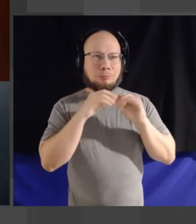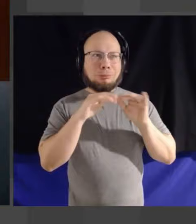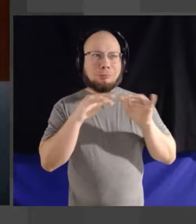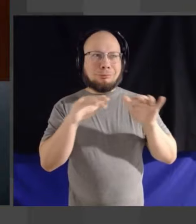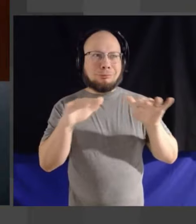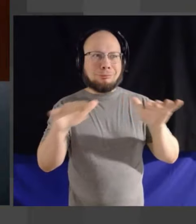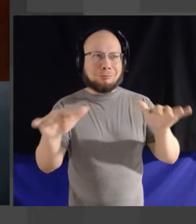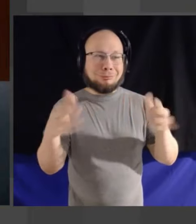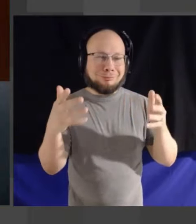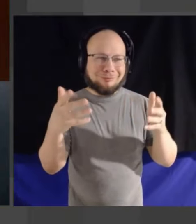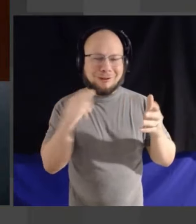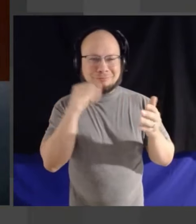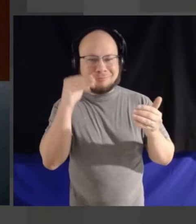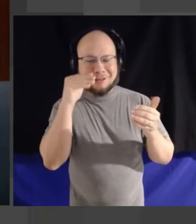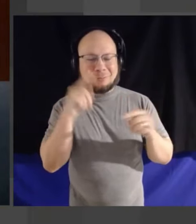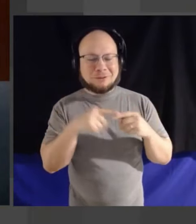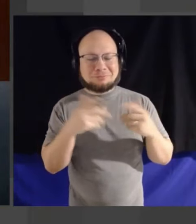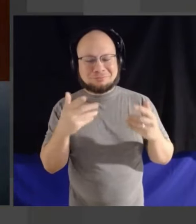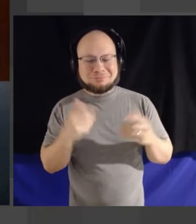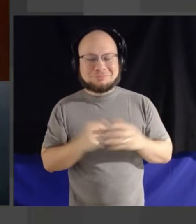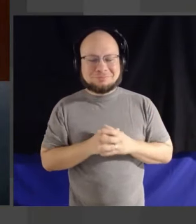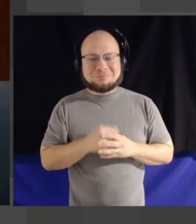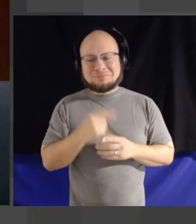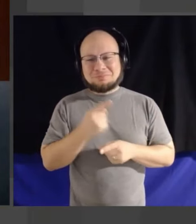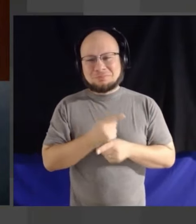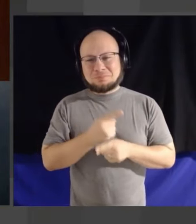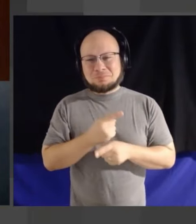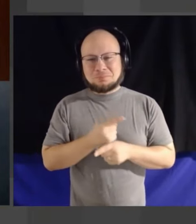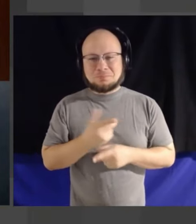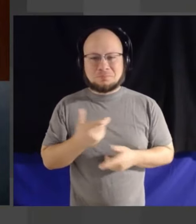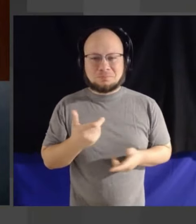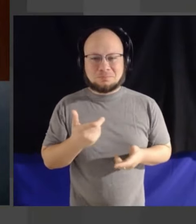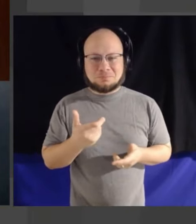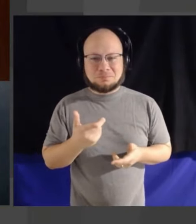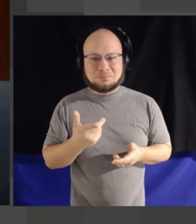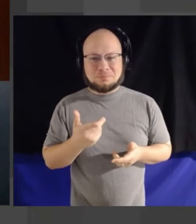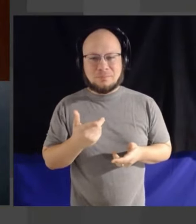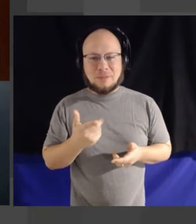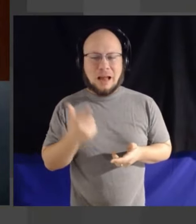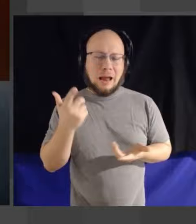GOTTEN A LIFE OF ITS OWN. IT DEFINITELY HAS.